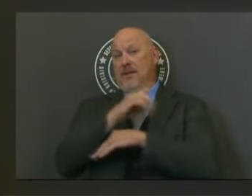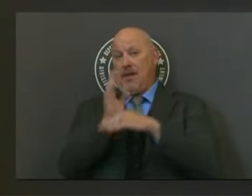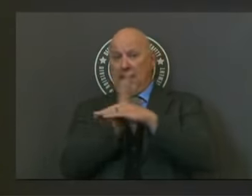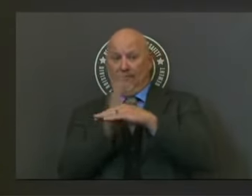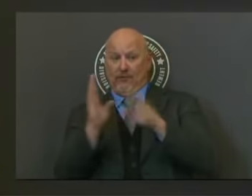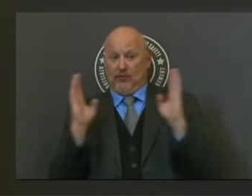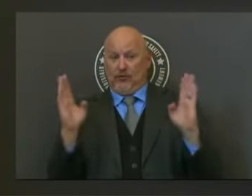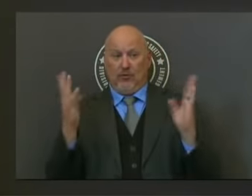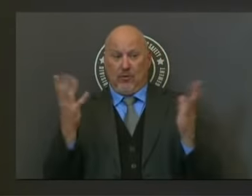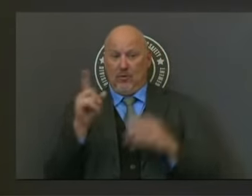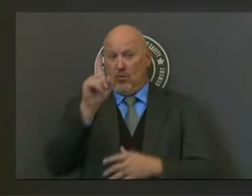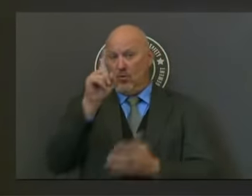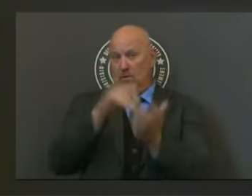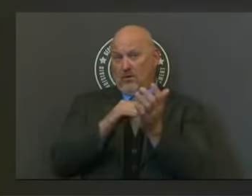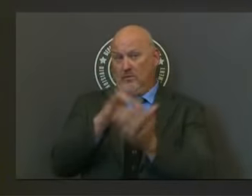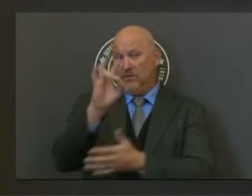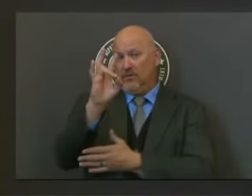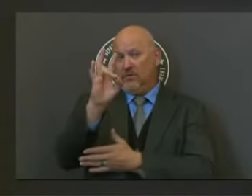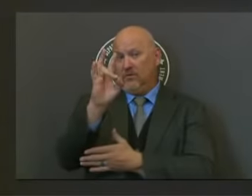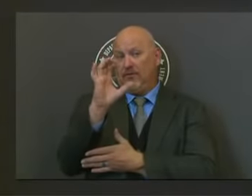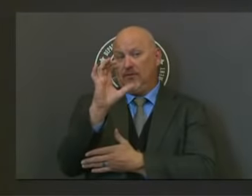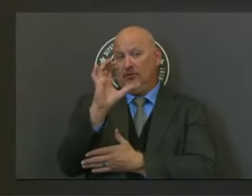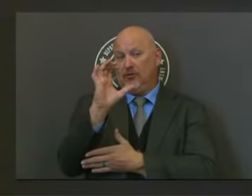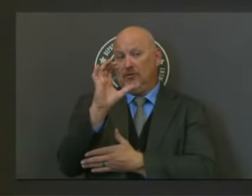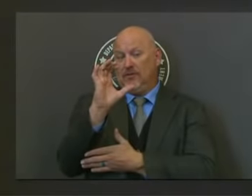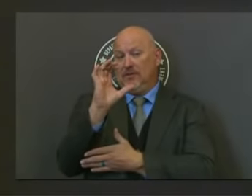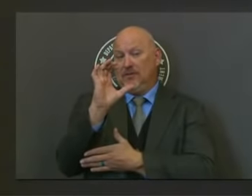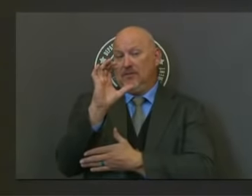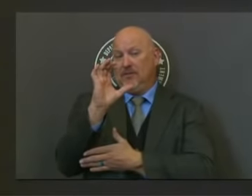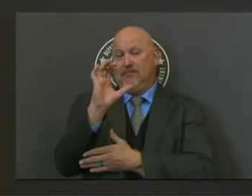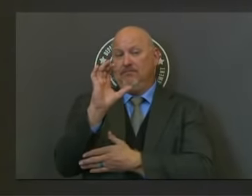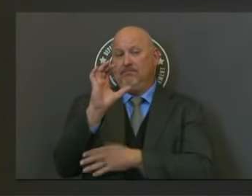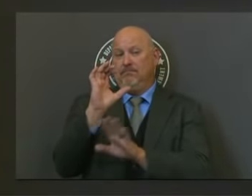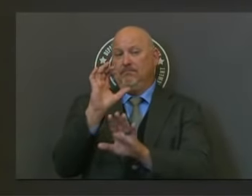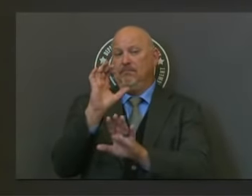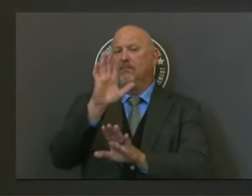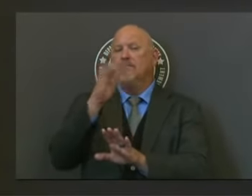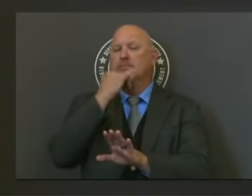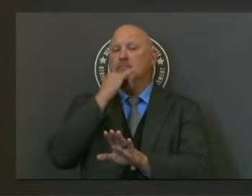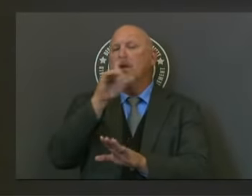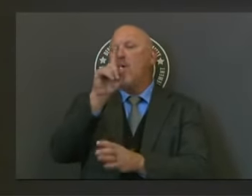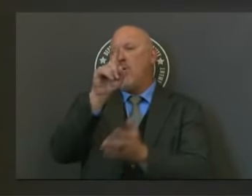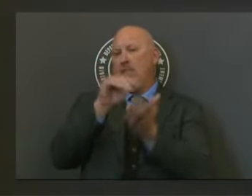nine that's an increase of